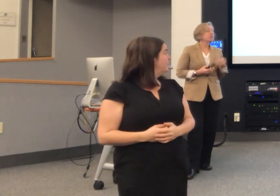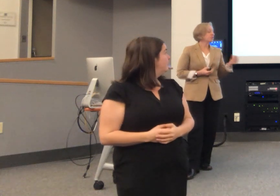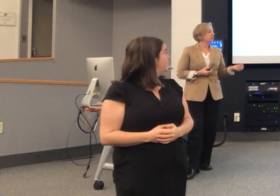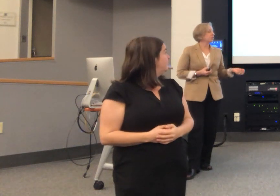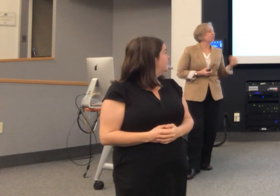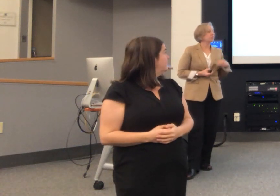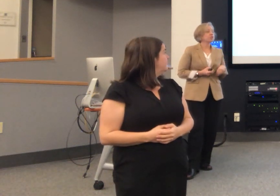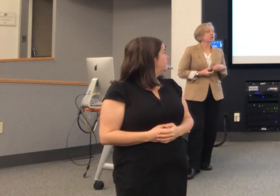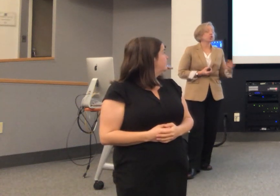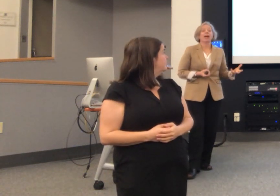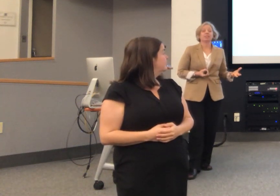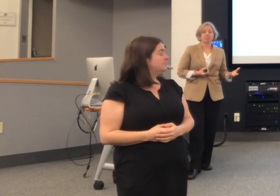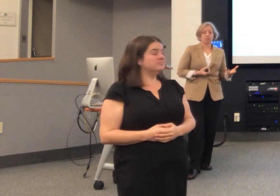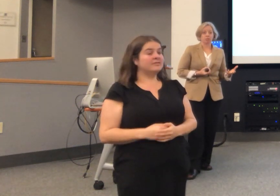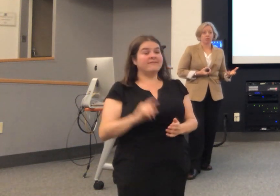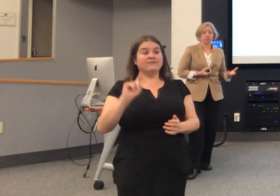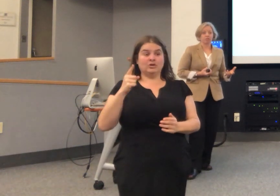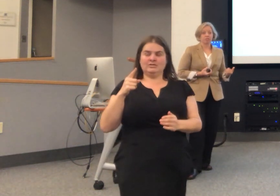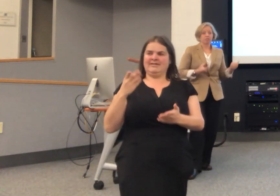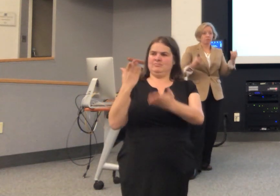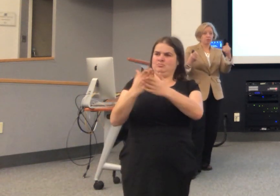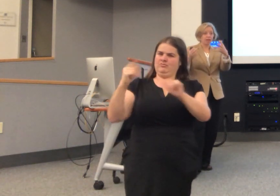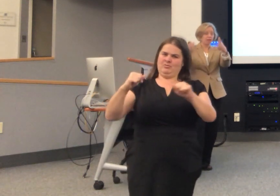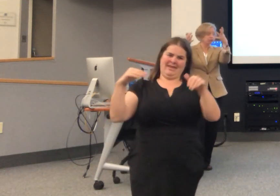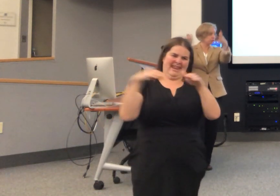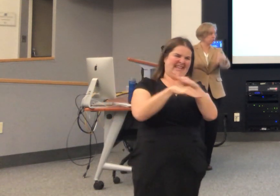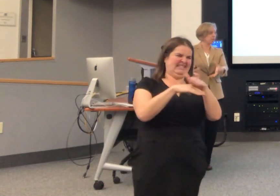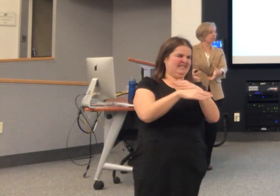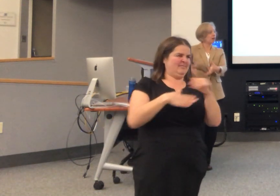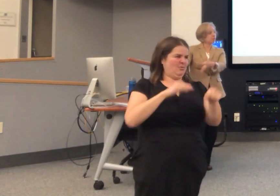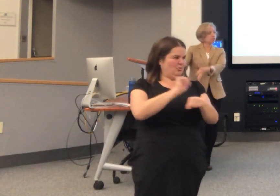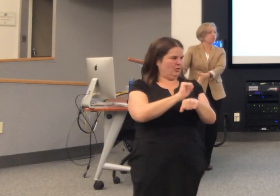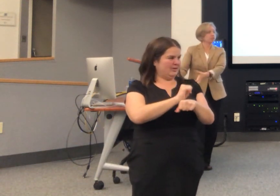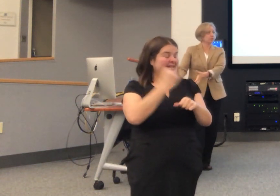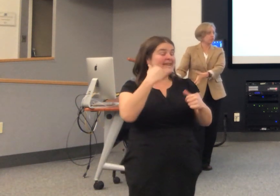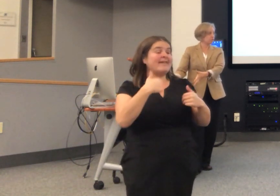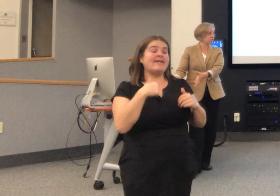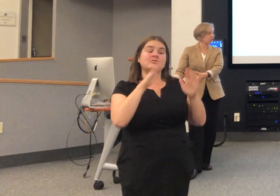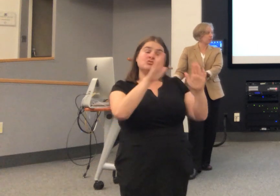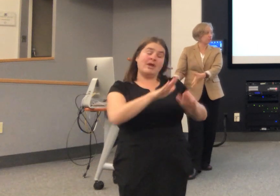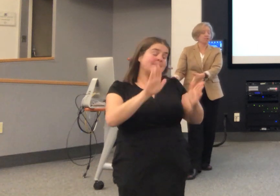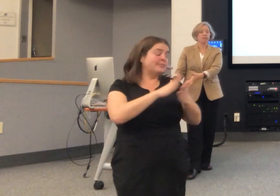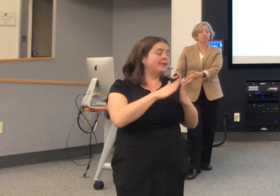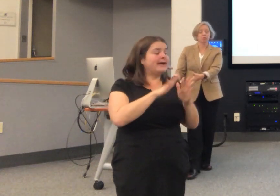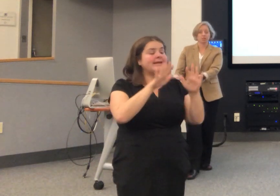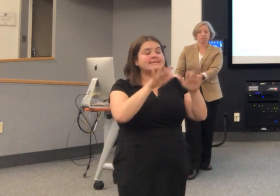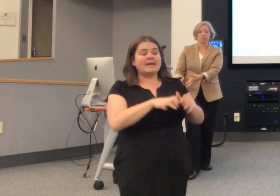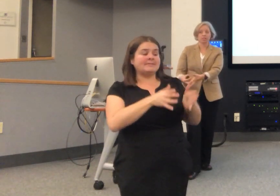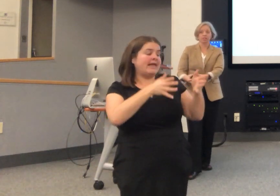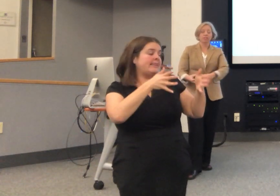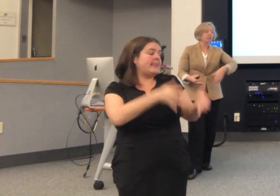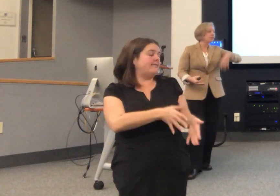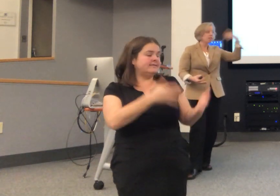First you need to show the infringer can access the work. If you've had your great novel sitting in your desk drawer all this time and nobody's ever seen it,